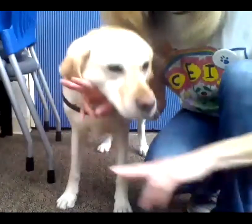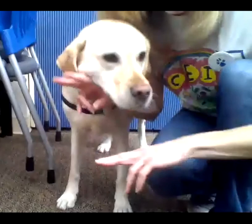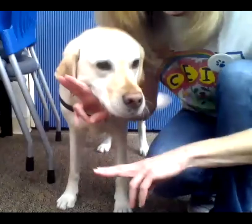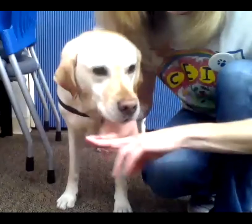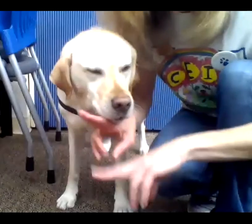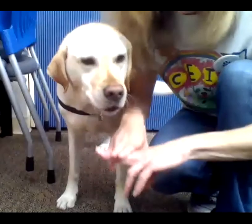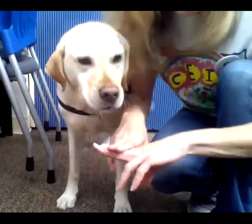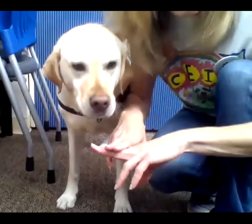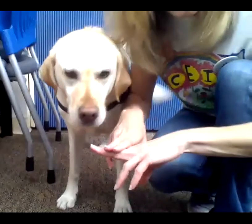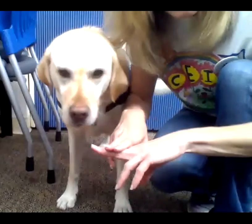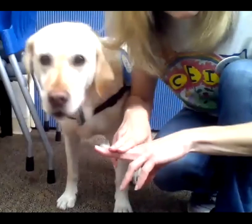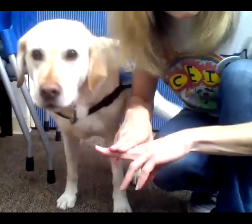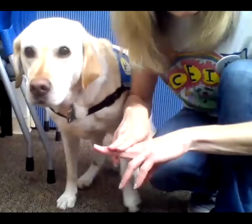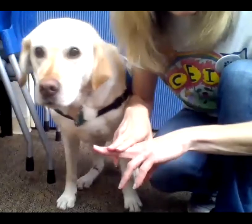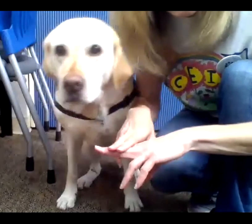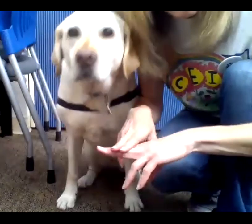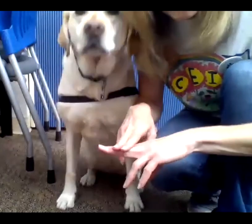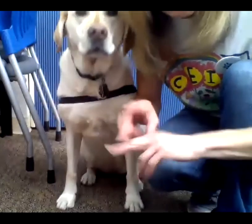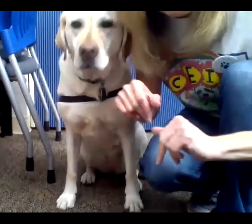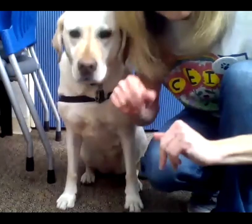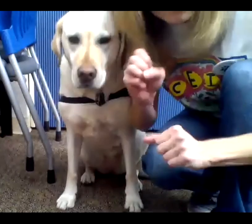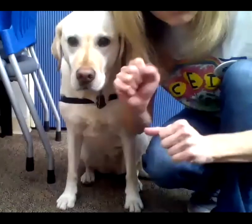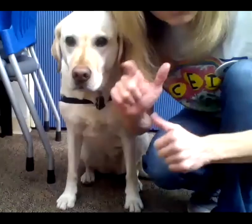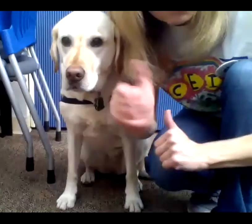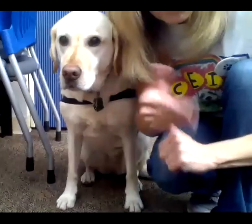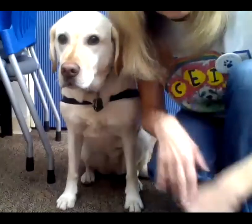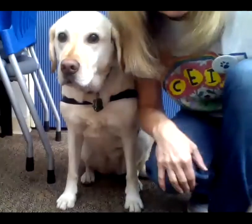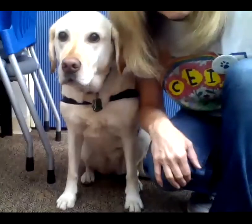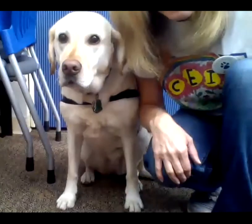Nan, sit. I knew she would be the curve ball.